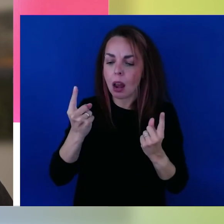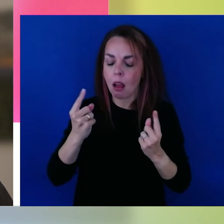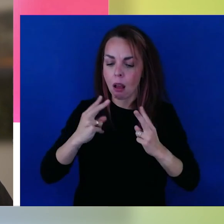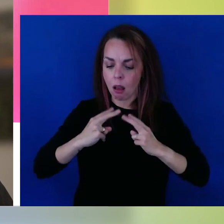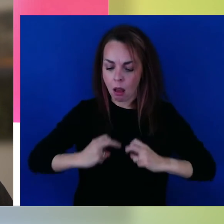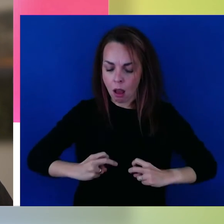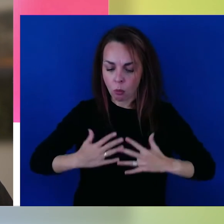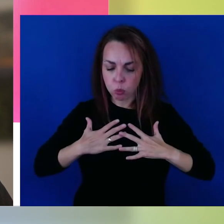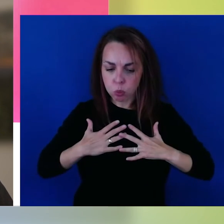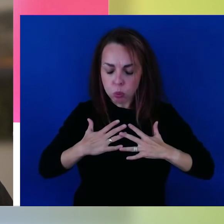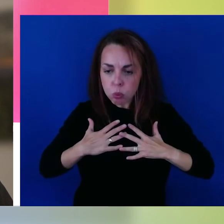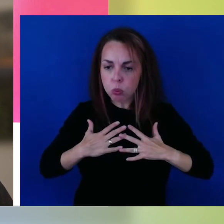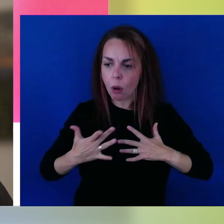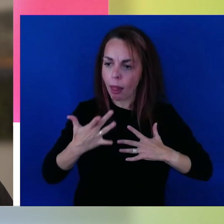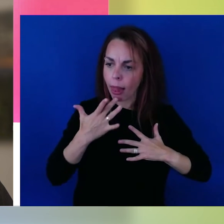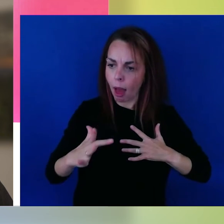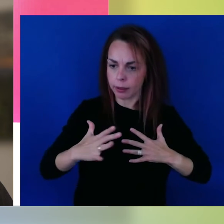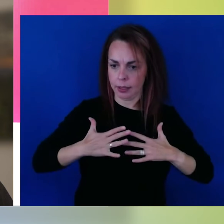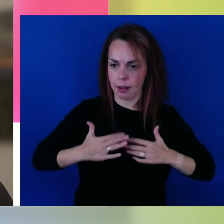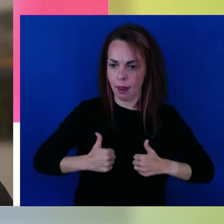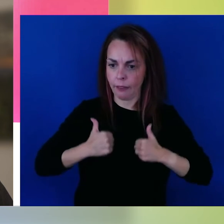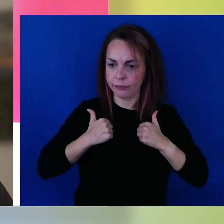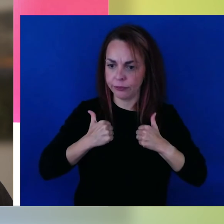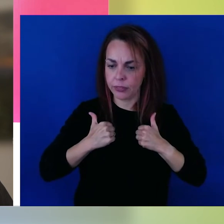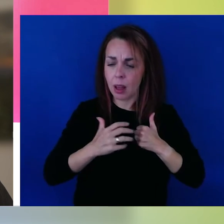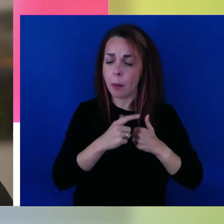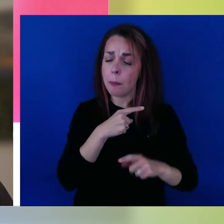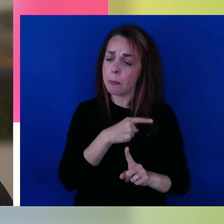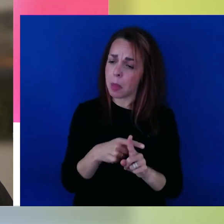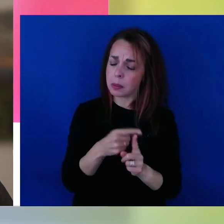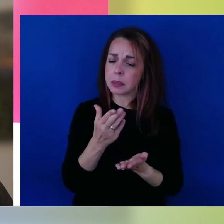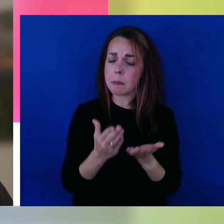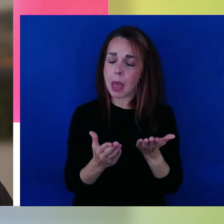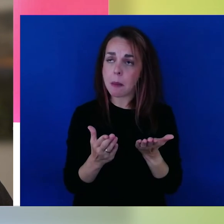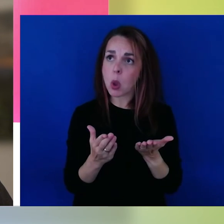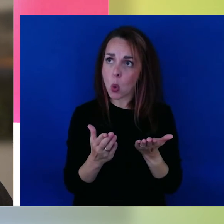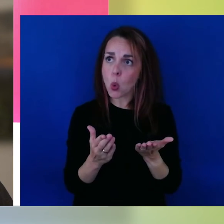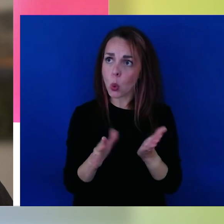and you will, perhaps, be motivated to discover unique ways